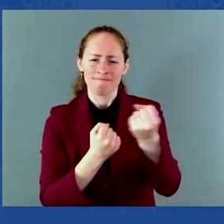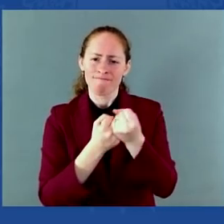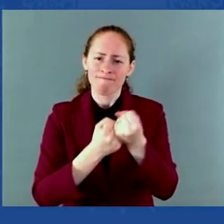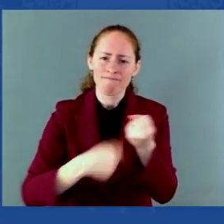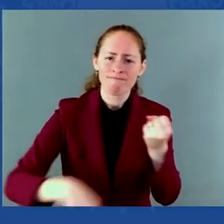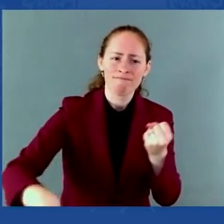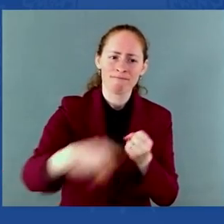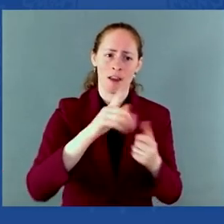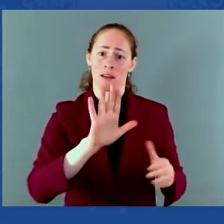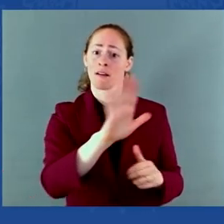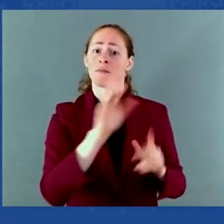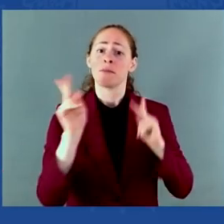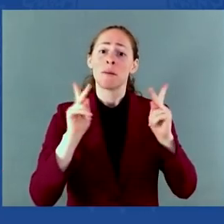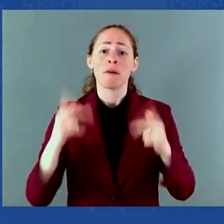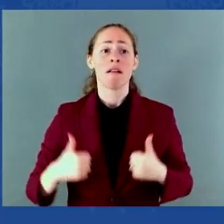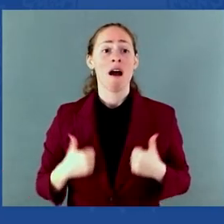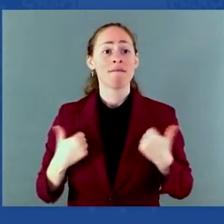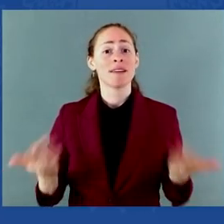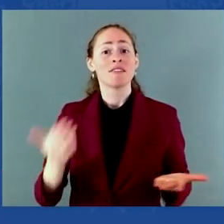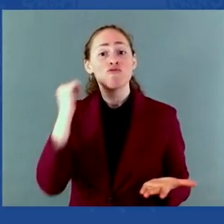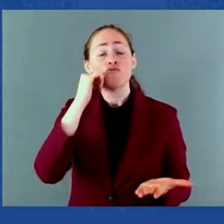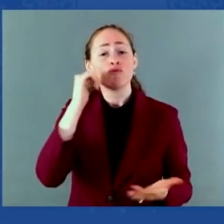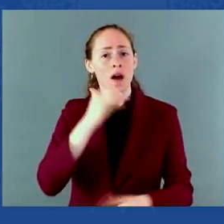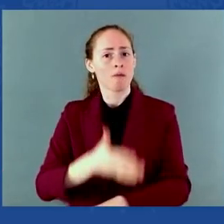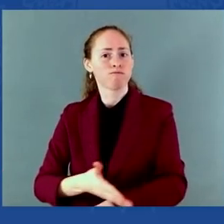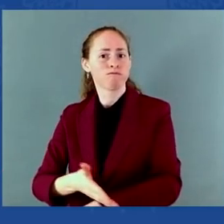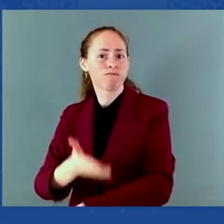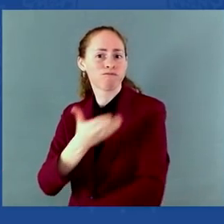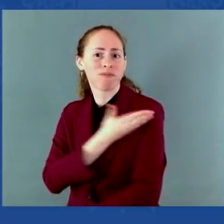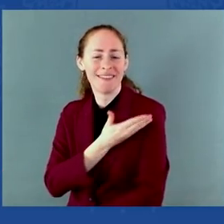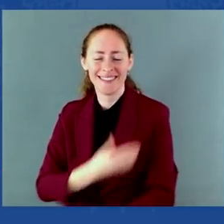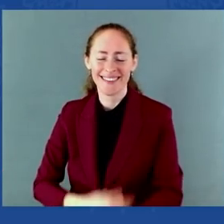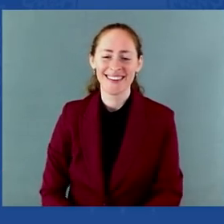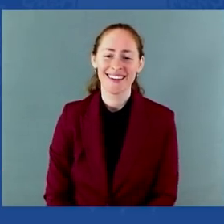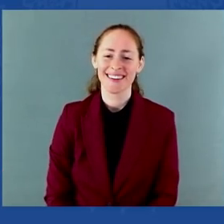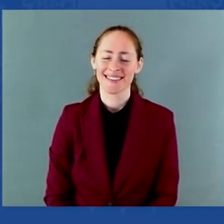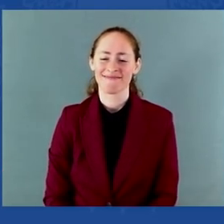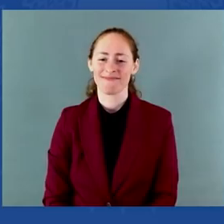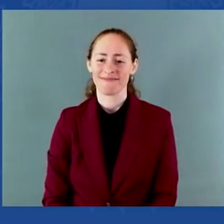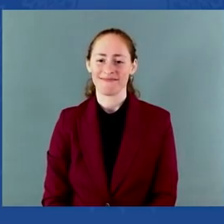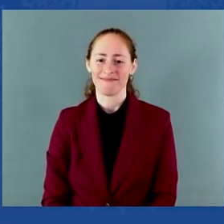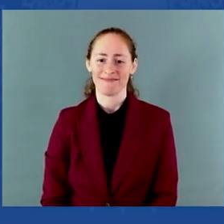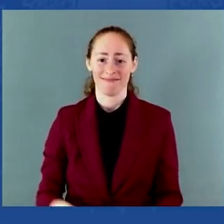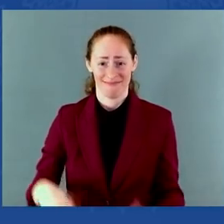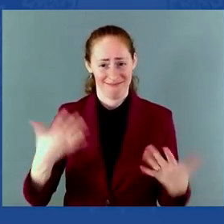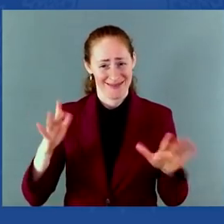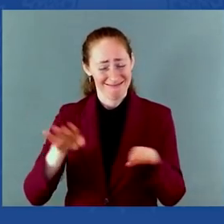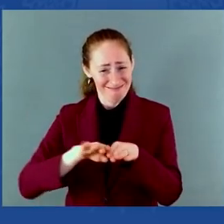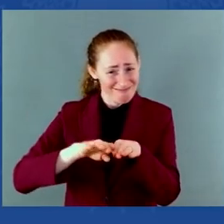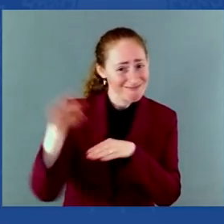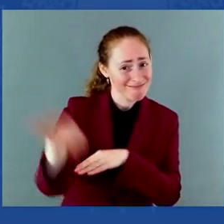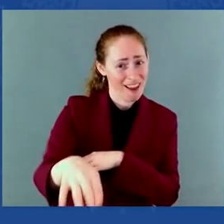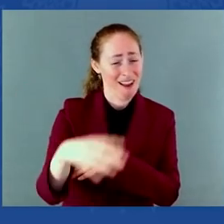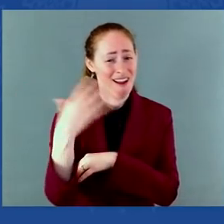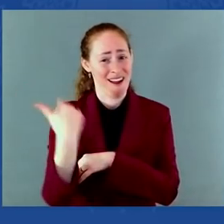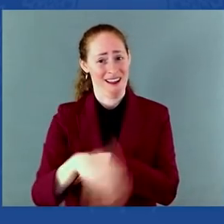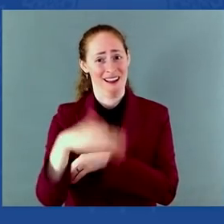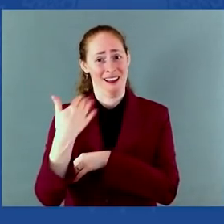you know, we're taking a monumental step forward in building back better for this nation. My message to the people of New Hampshire is simple.